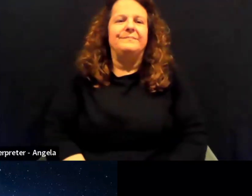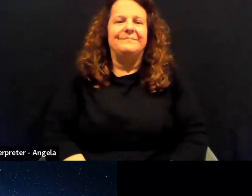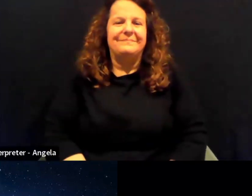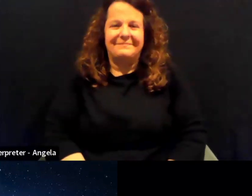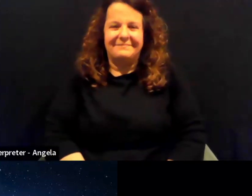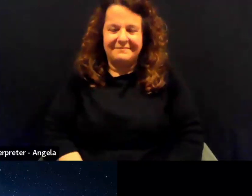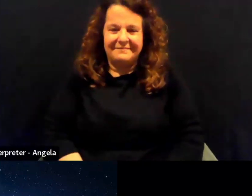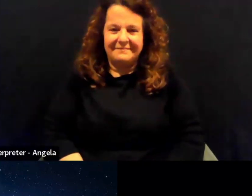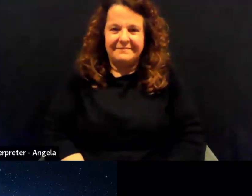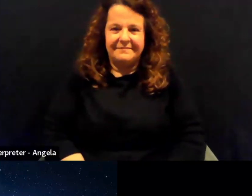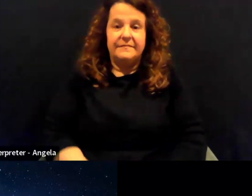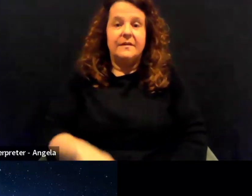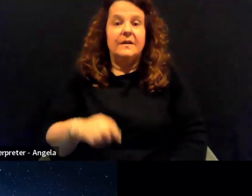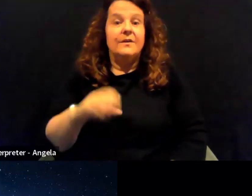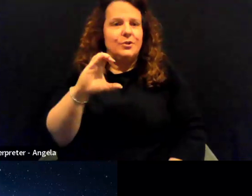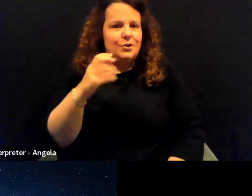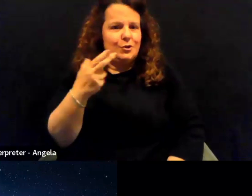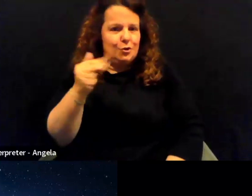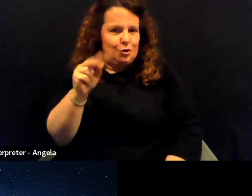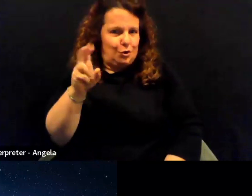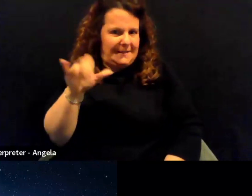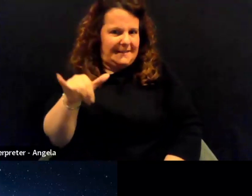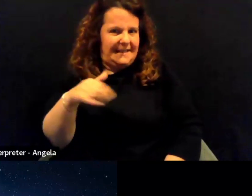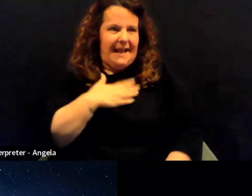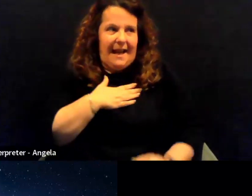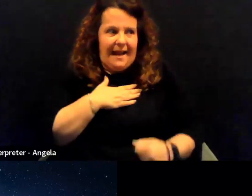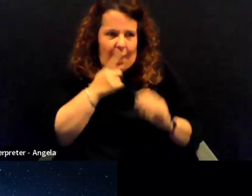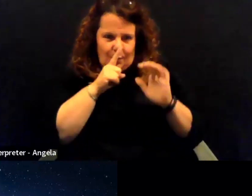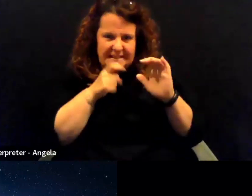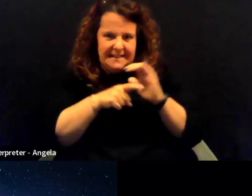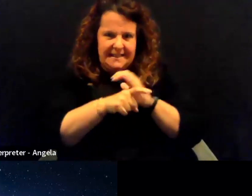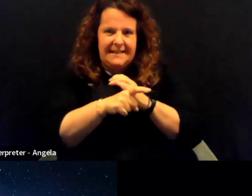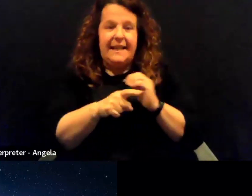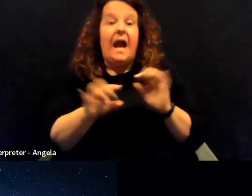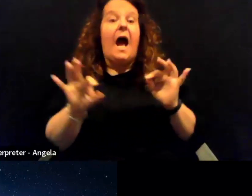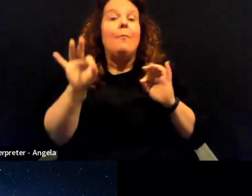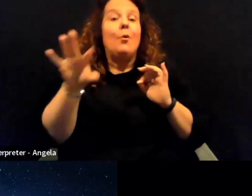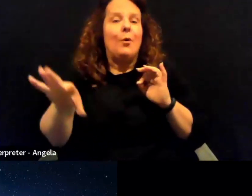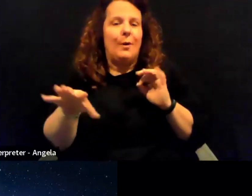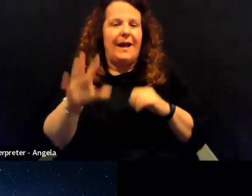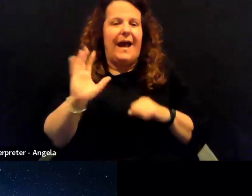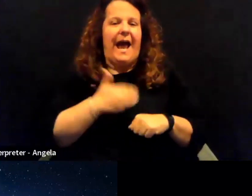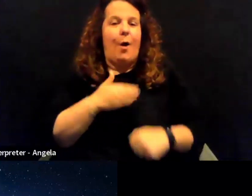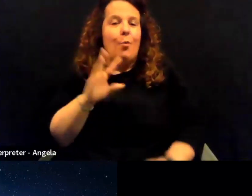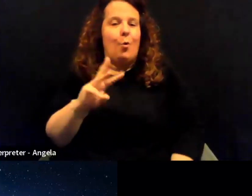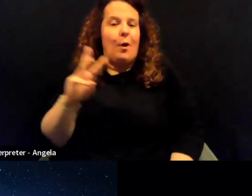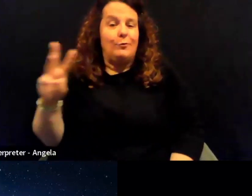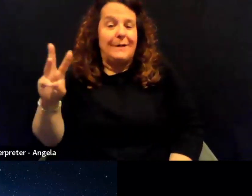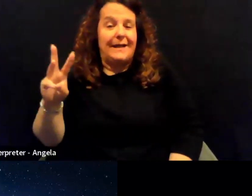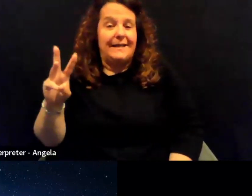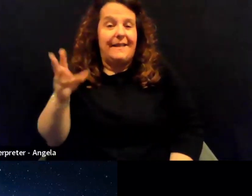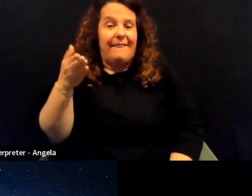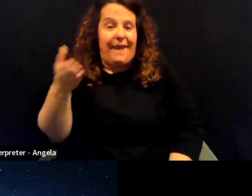So I was sneaky and put our library's web address right there by my name in the participant list so you'll see talkingbooks.